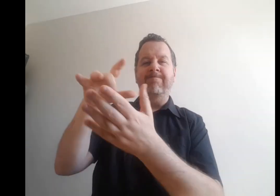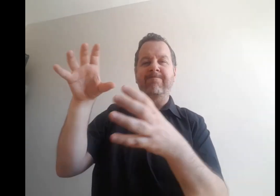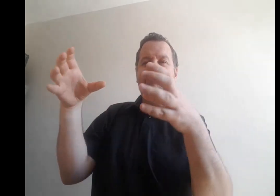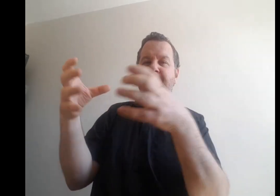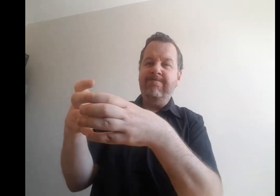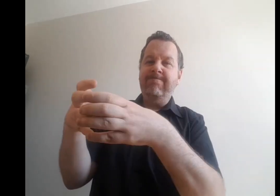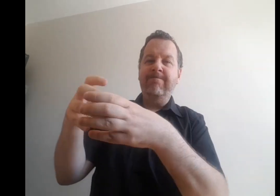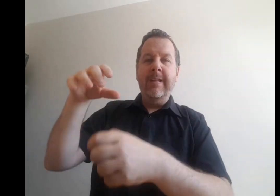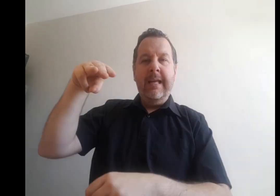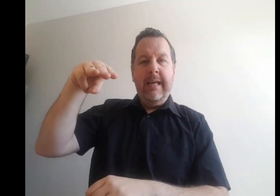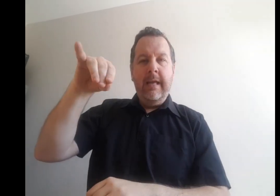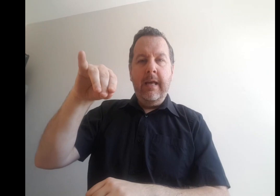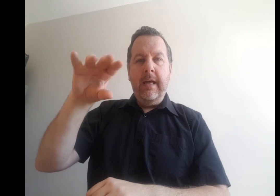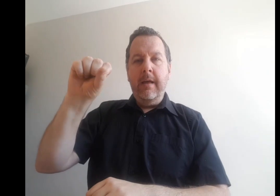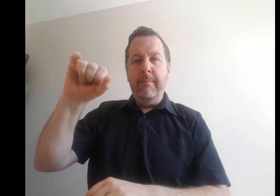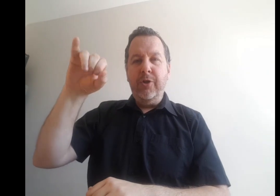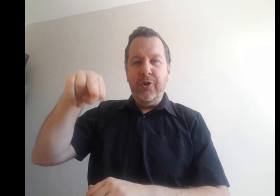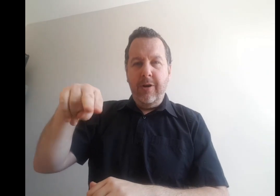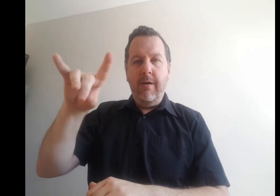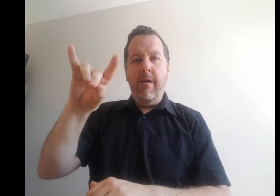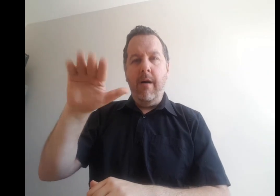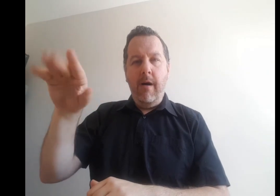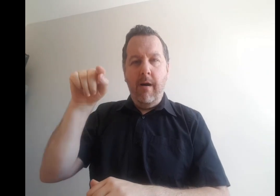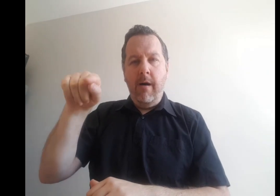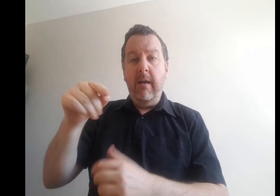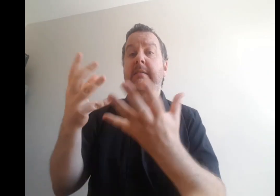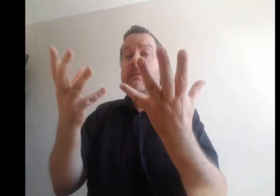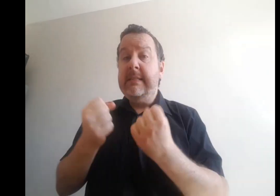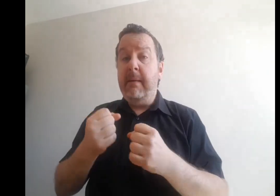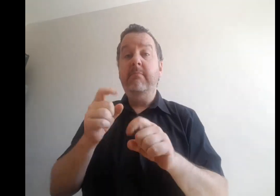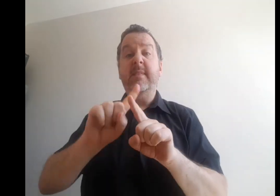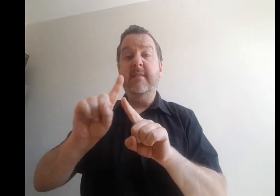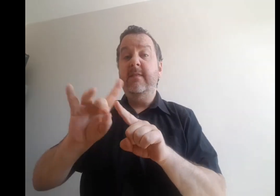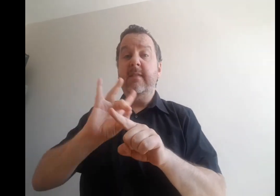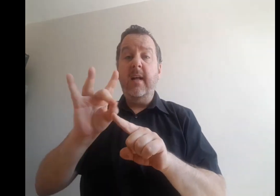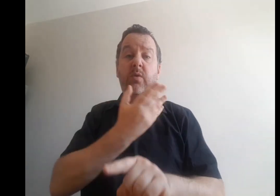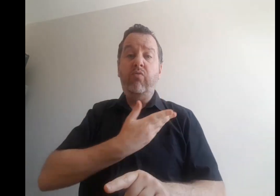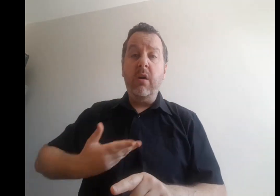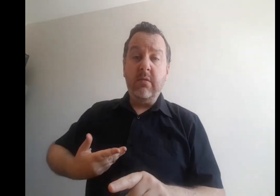kind of like a social centre for deaf people, that accepted Protestants of all denominations